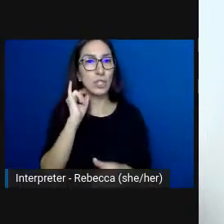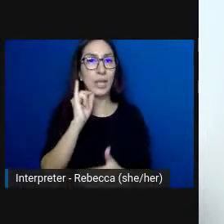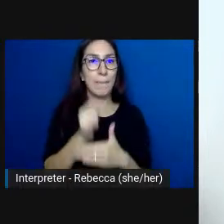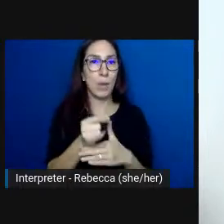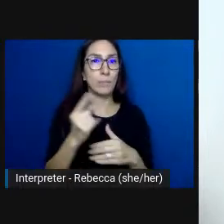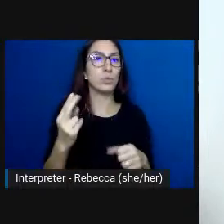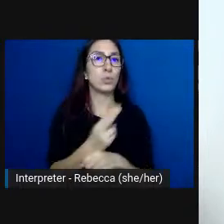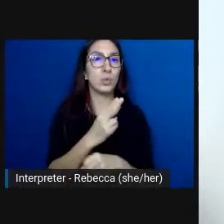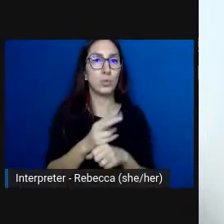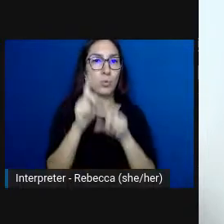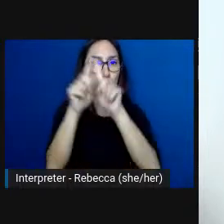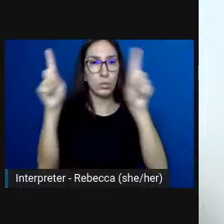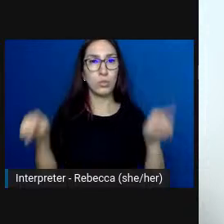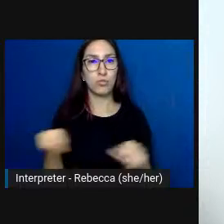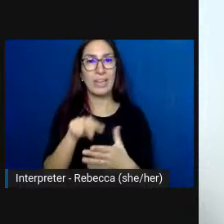all caps as one word which makes it complicated